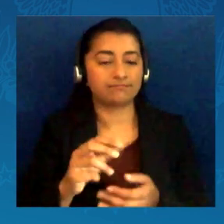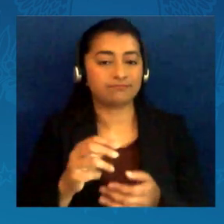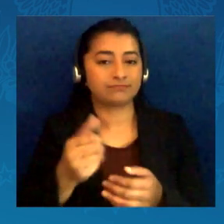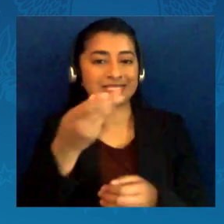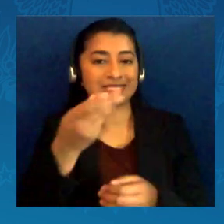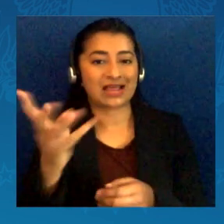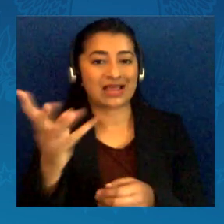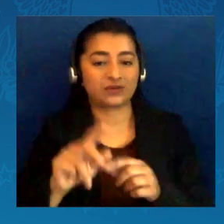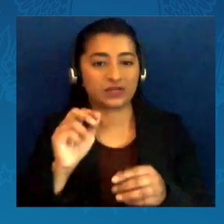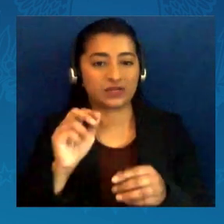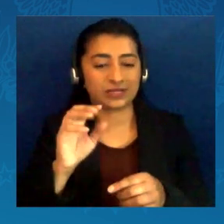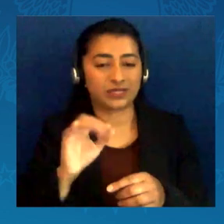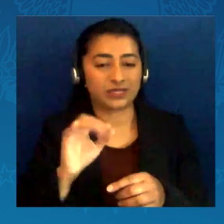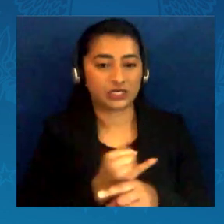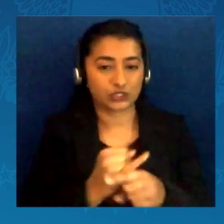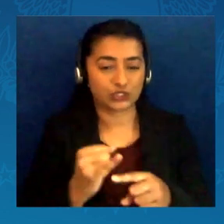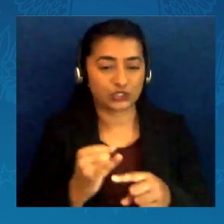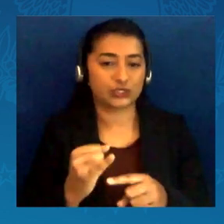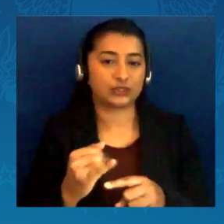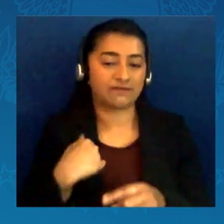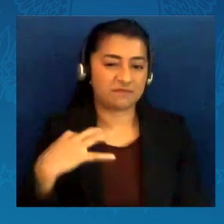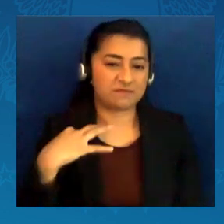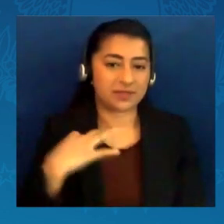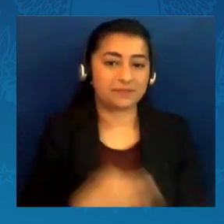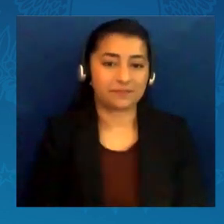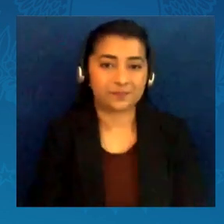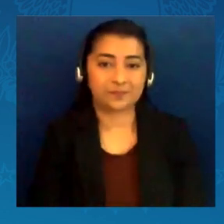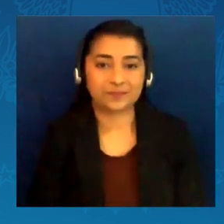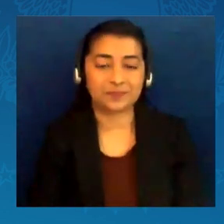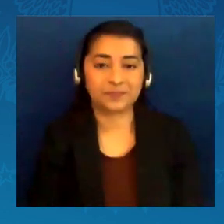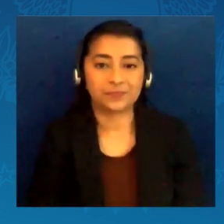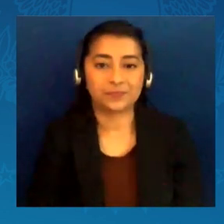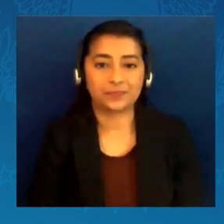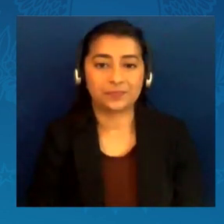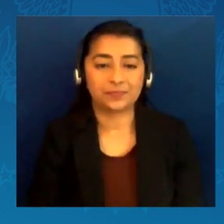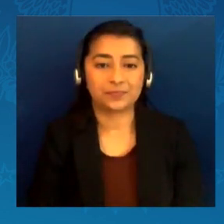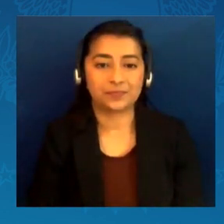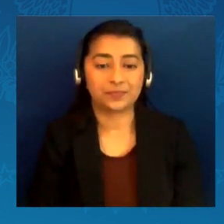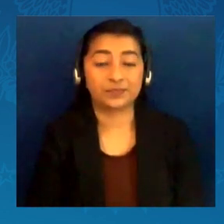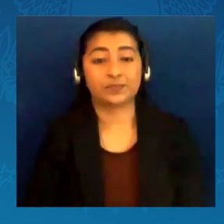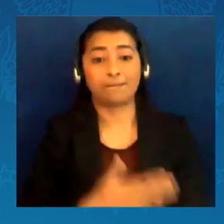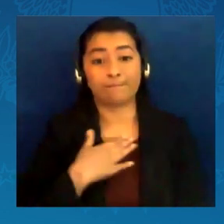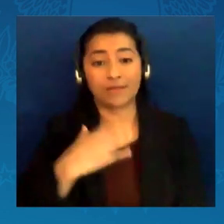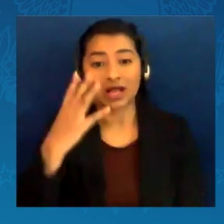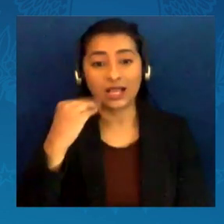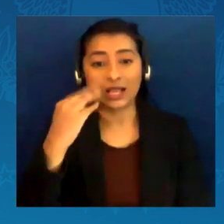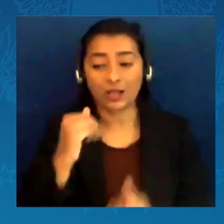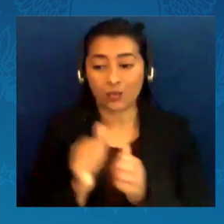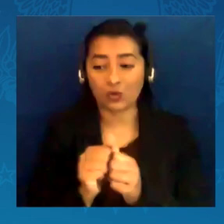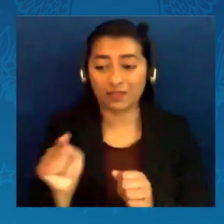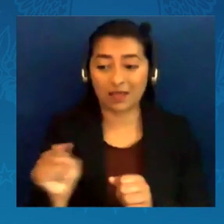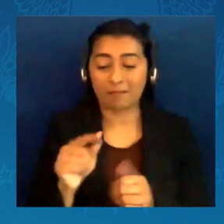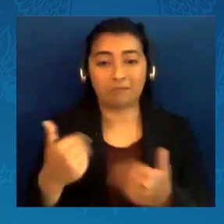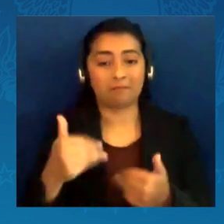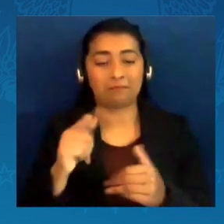So my experience with them has been great. The Vice President: That's wonderful.